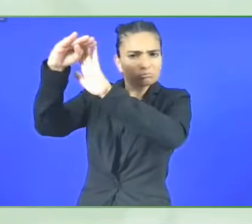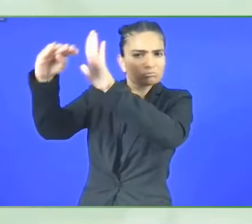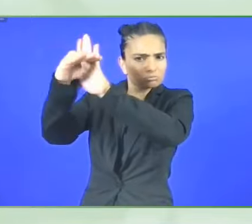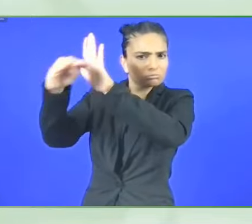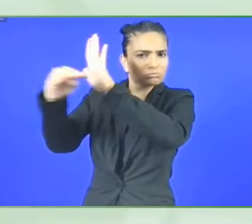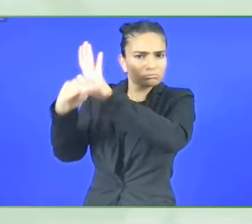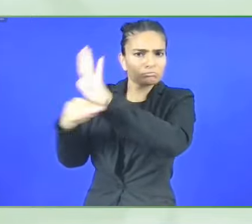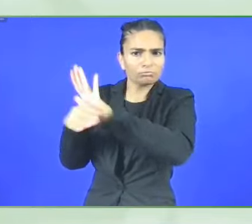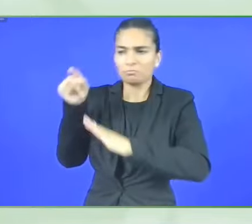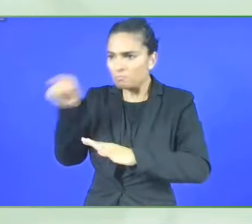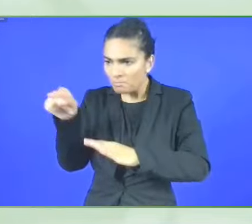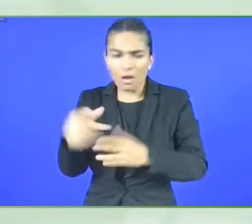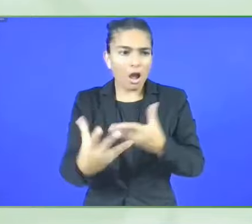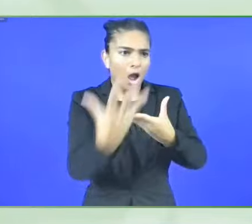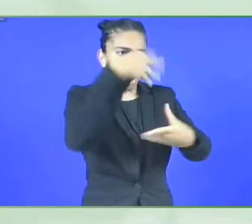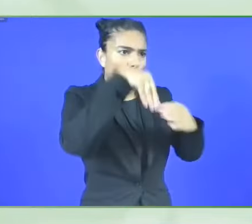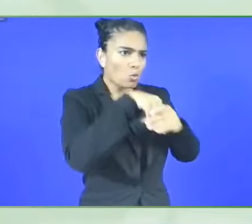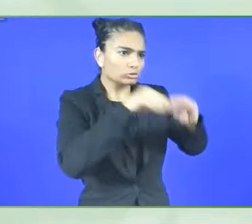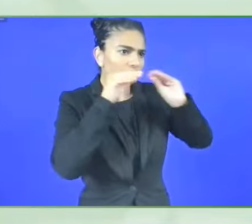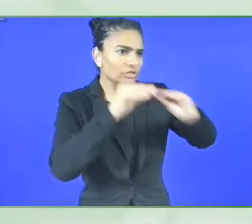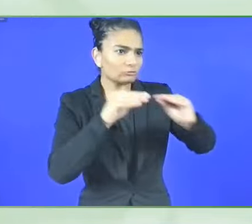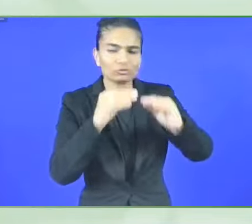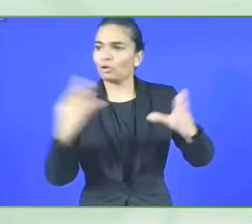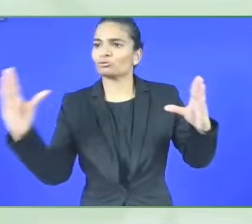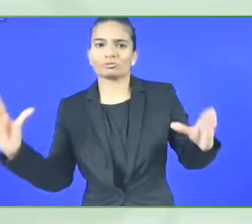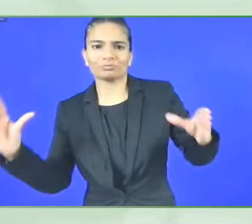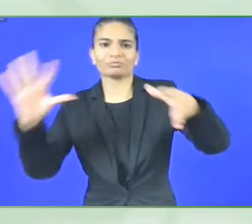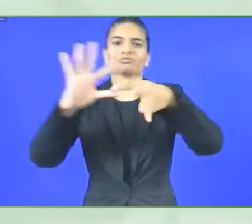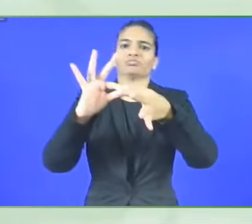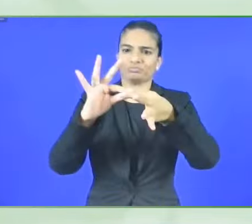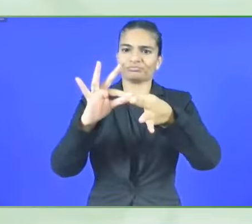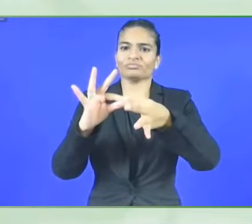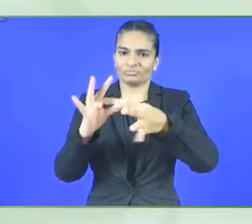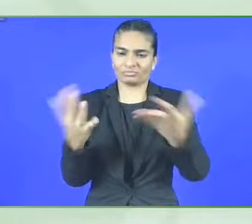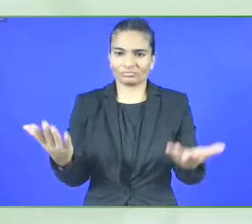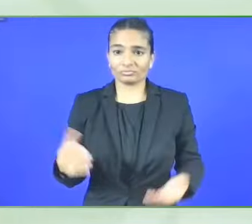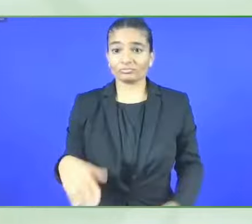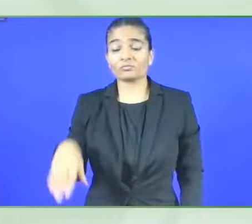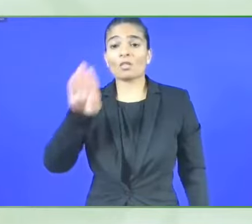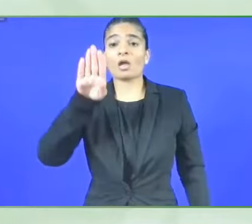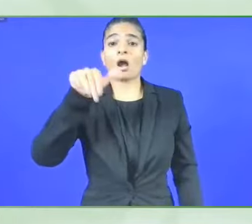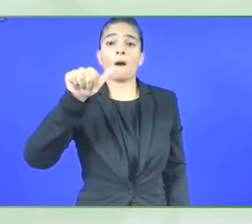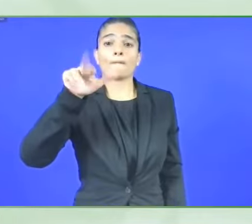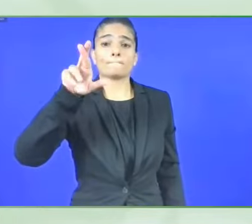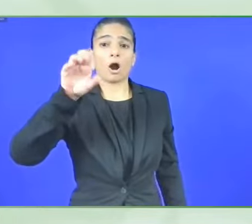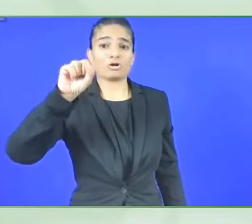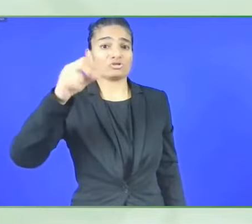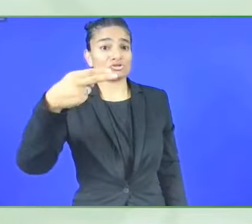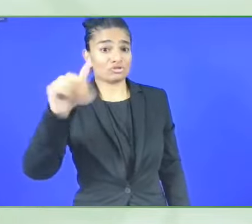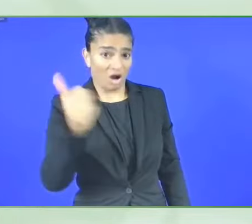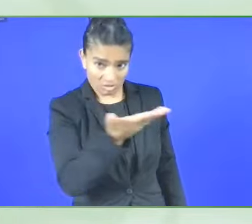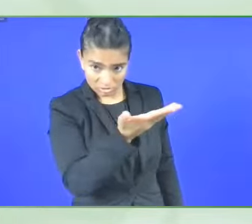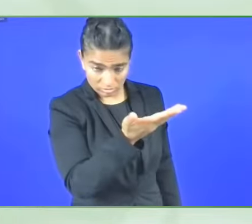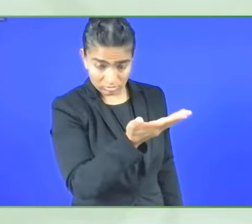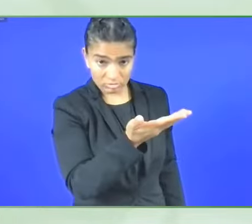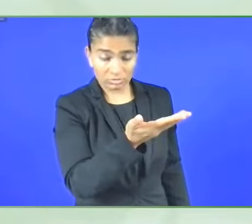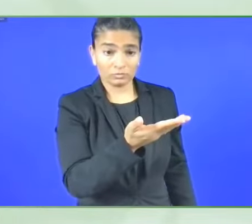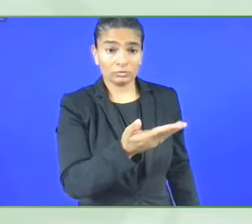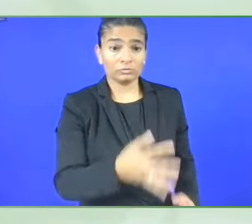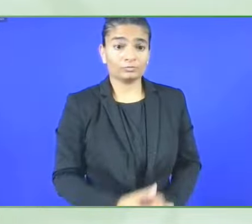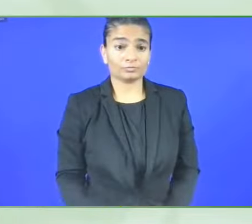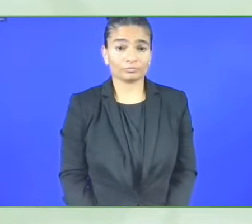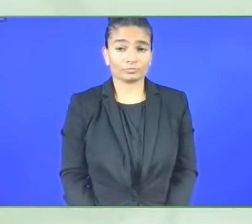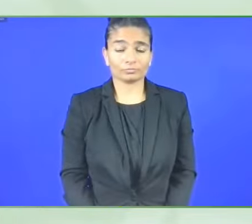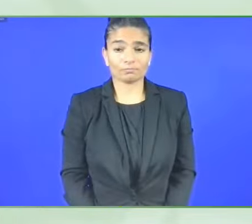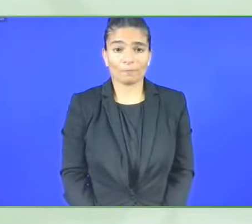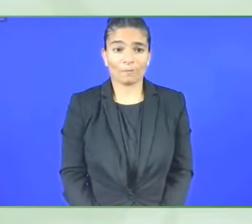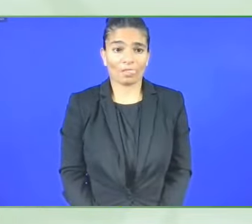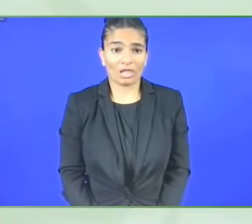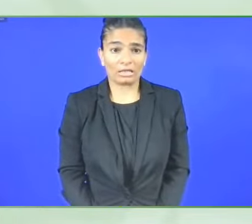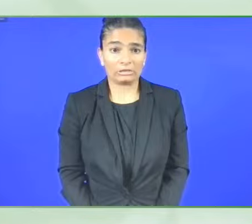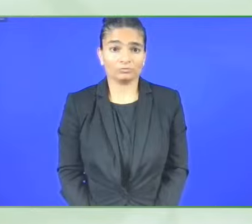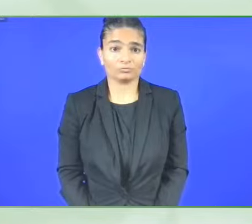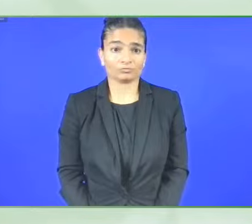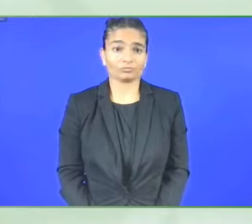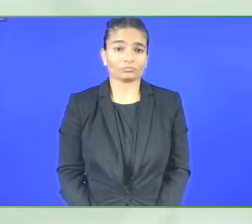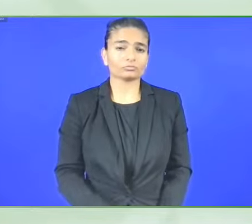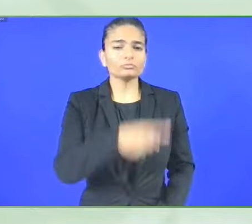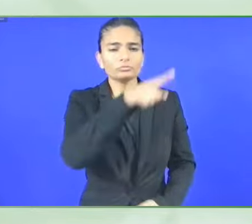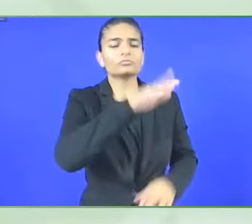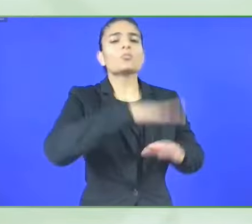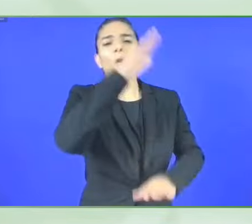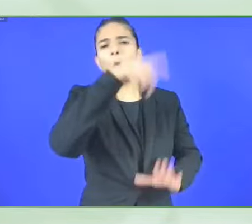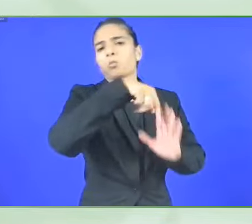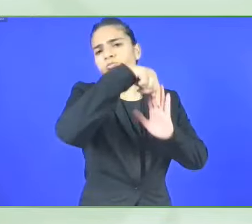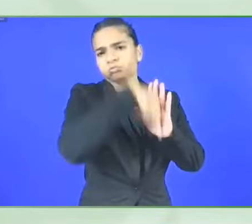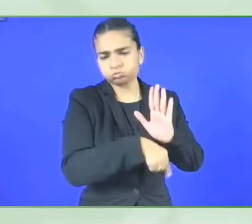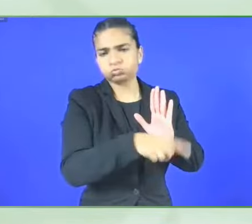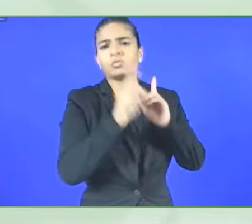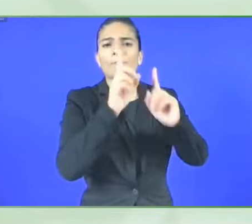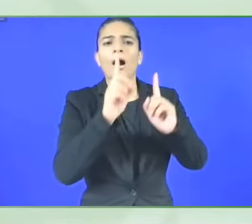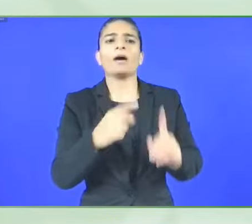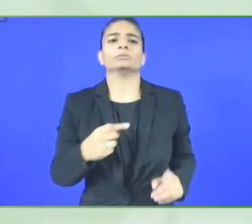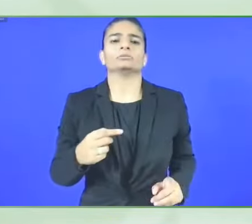So is both important for designers to educate this universal design approach but it is also